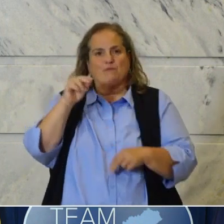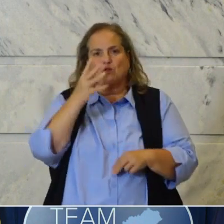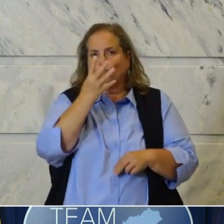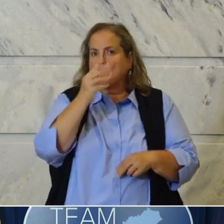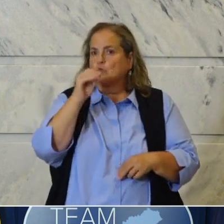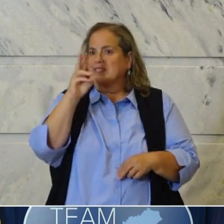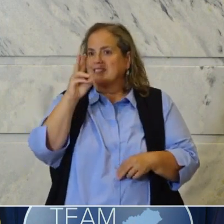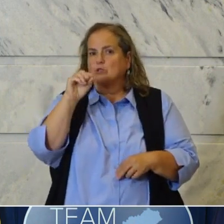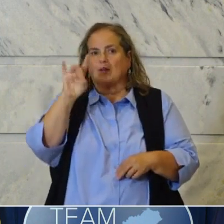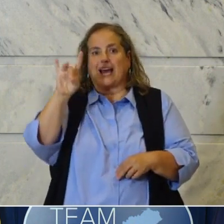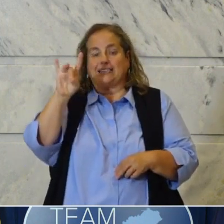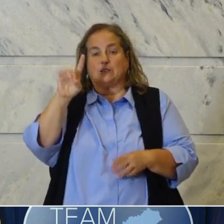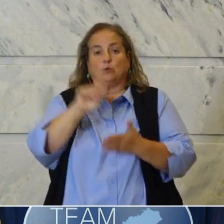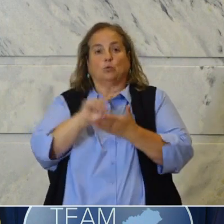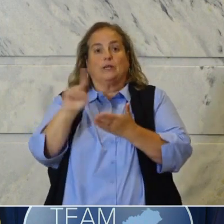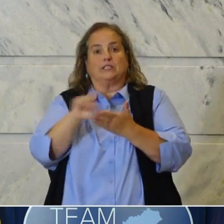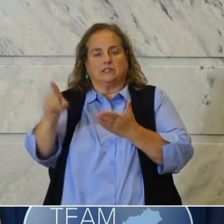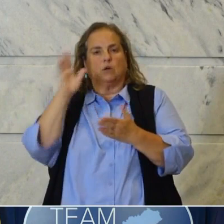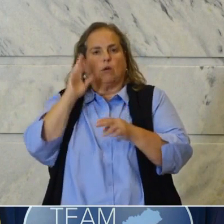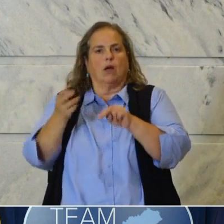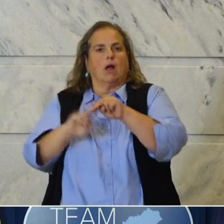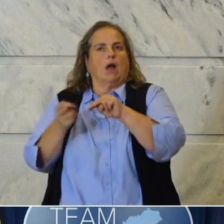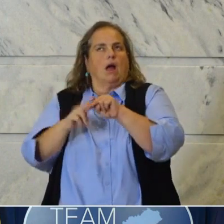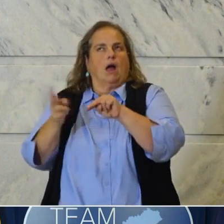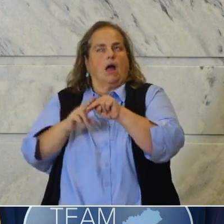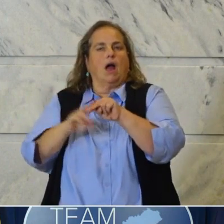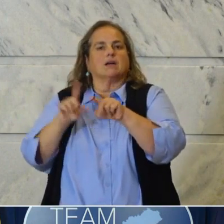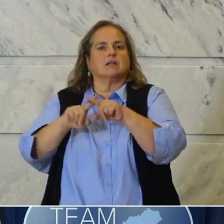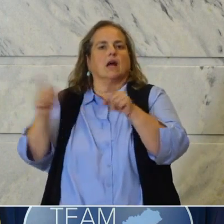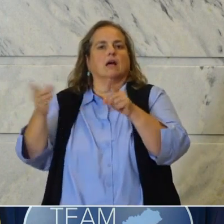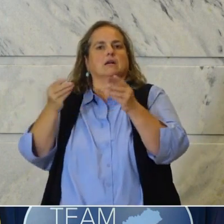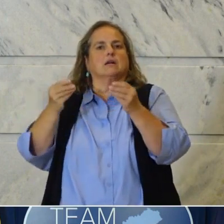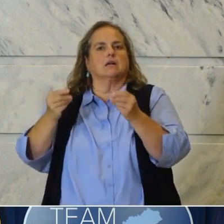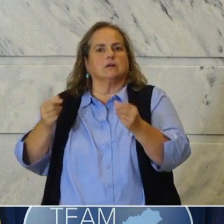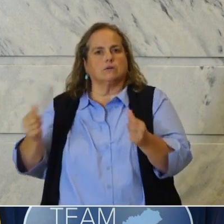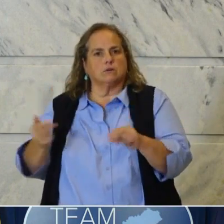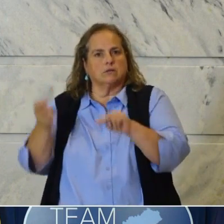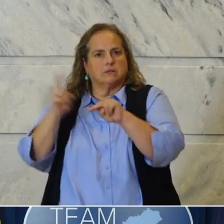these are consequences that have enduring impact that we have to really